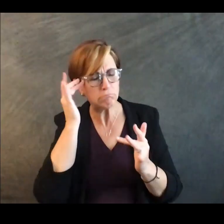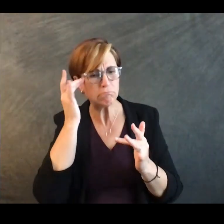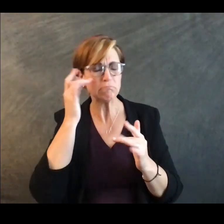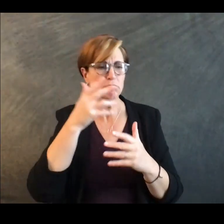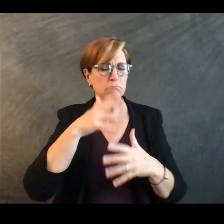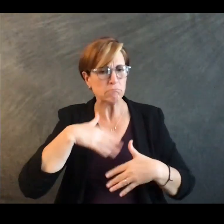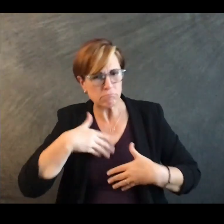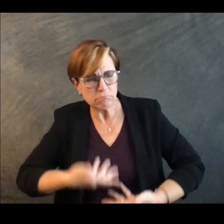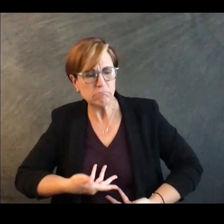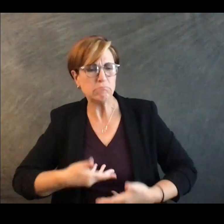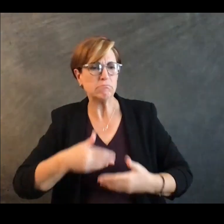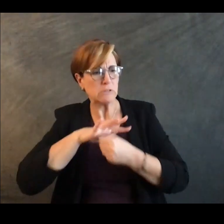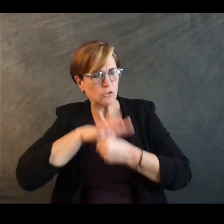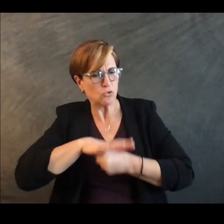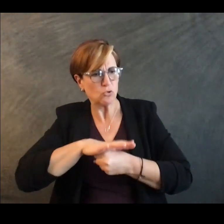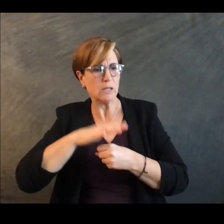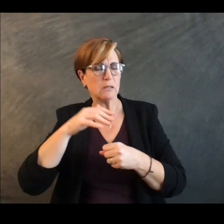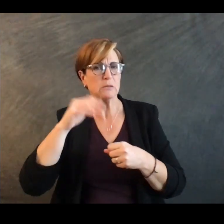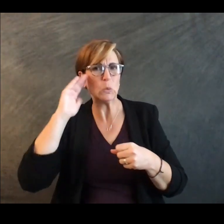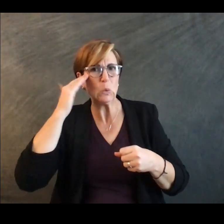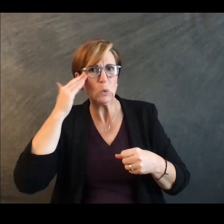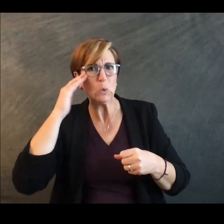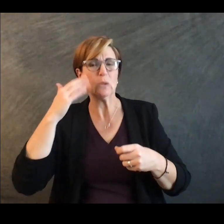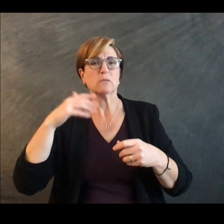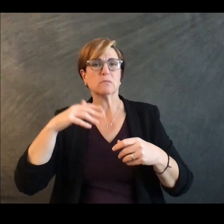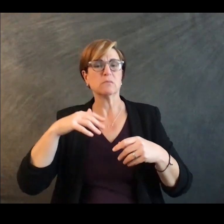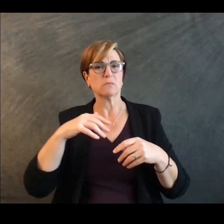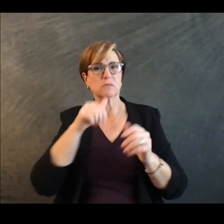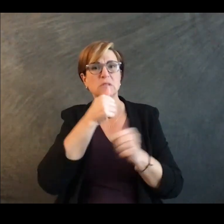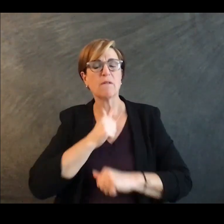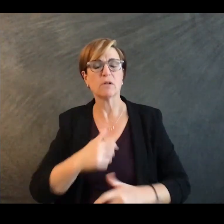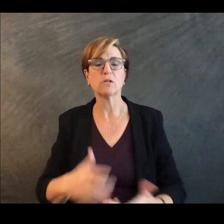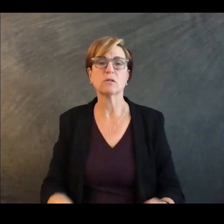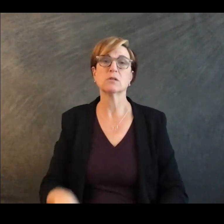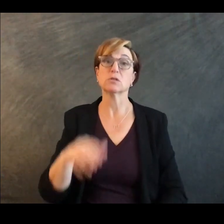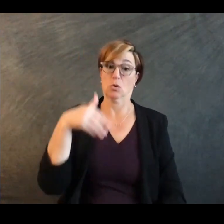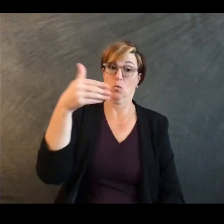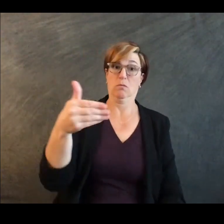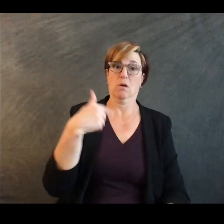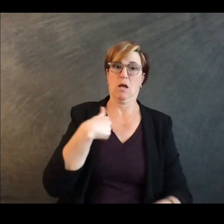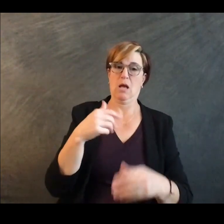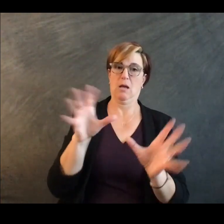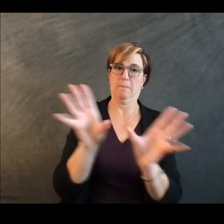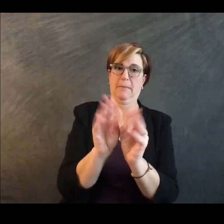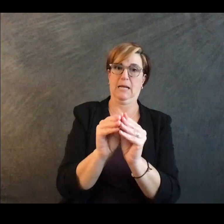organizations all across our country and we are going to be talking about